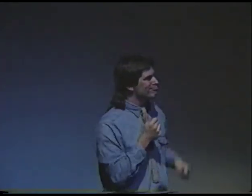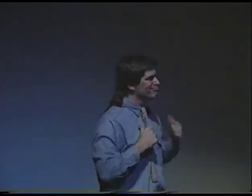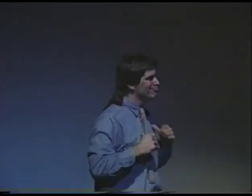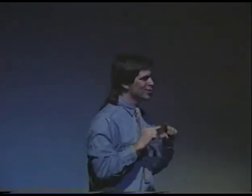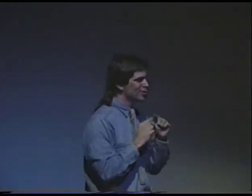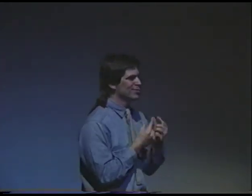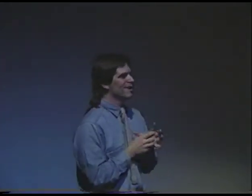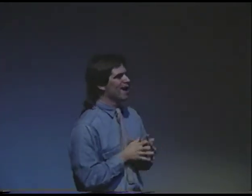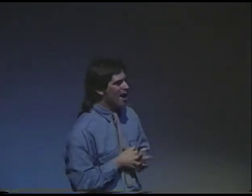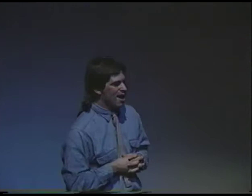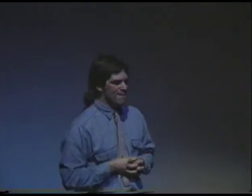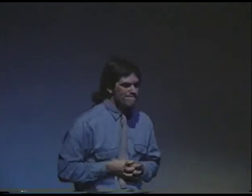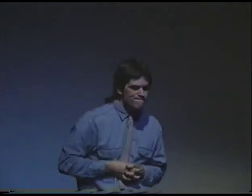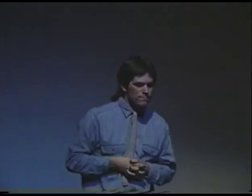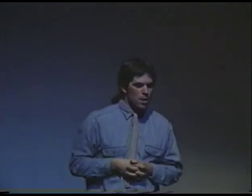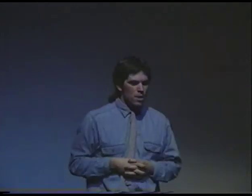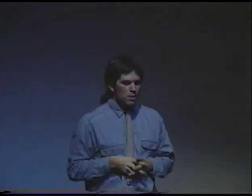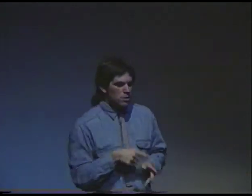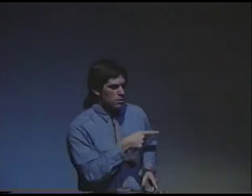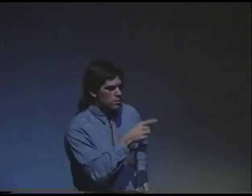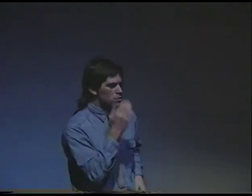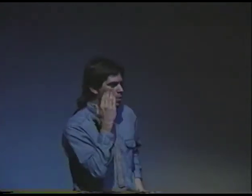And he said, that was a neat group.